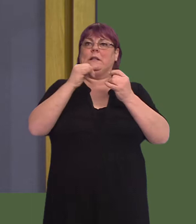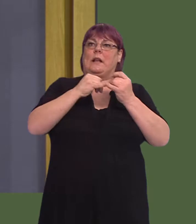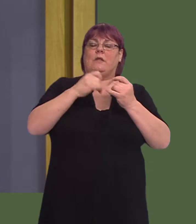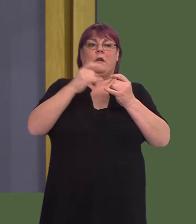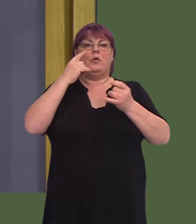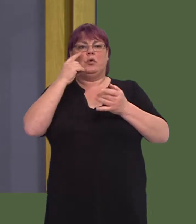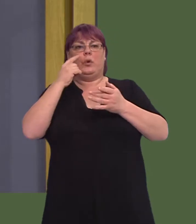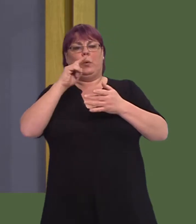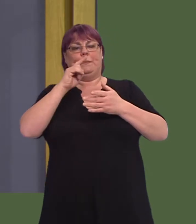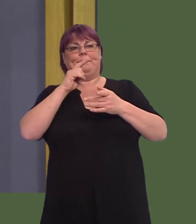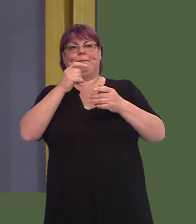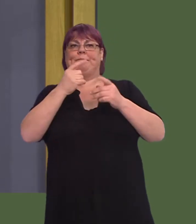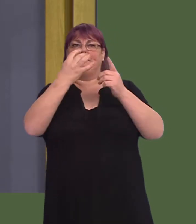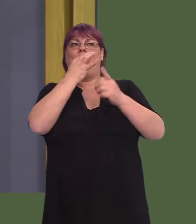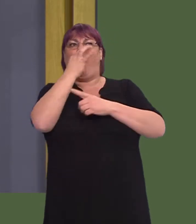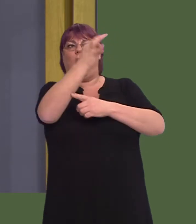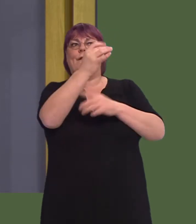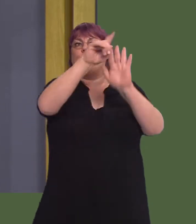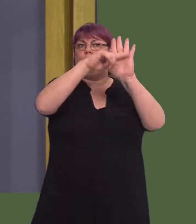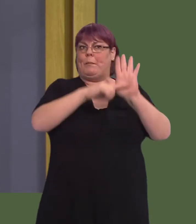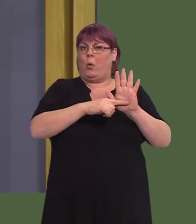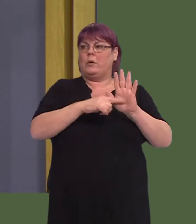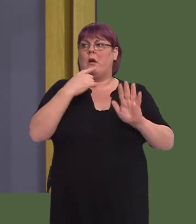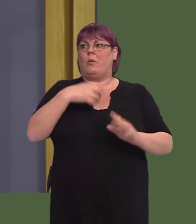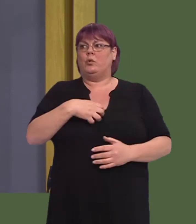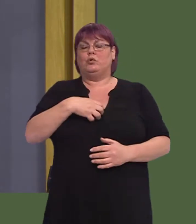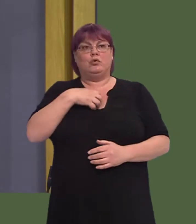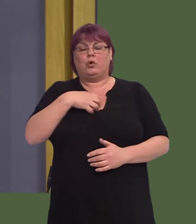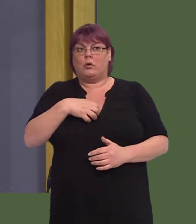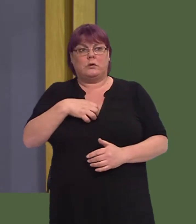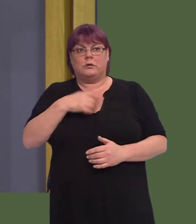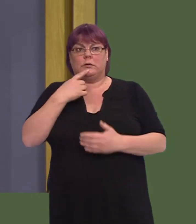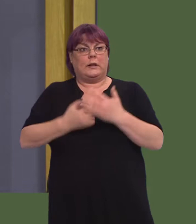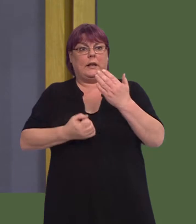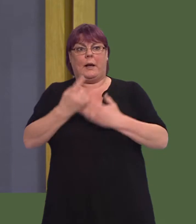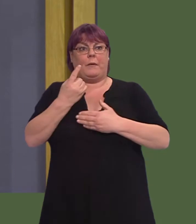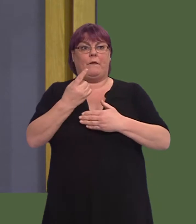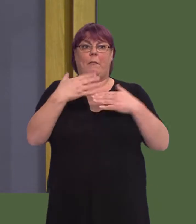Wales report. I was shocked that it didn't come from Healthcare Inspectorate Wales themselvesóthat they would